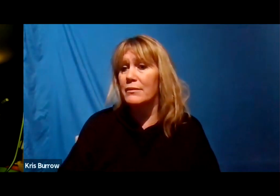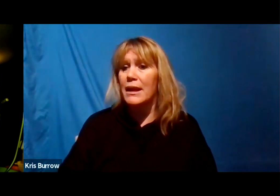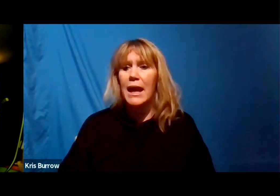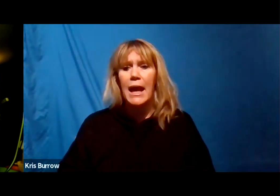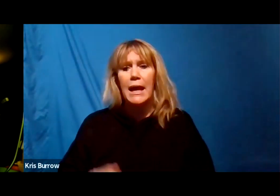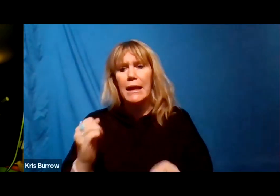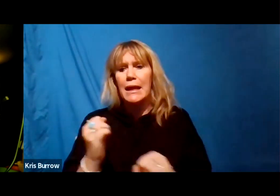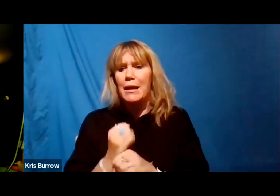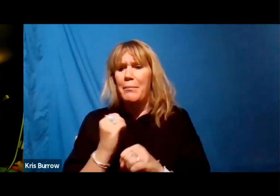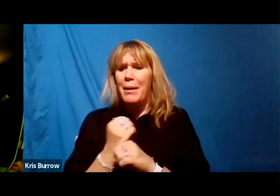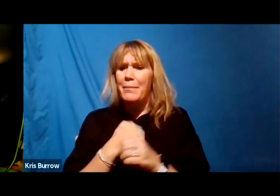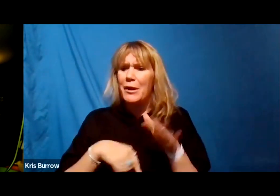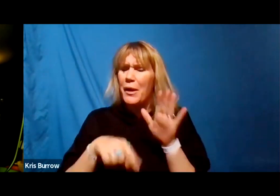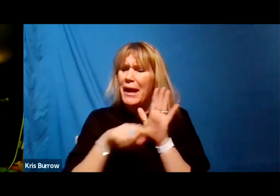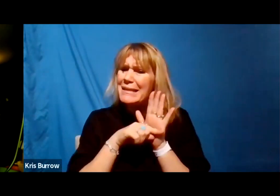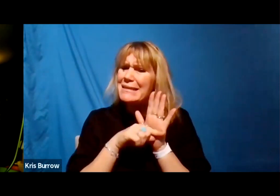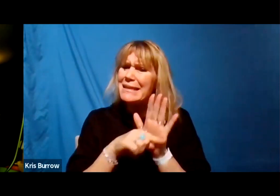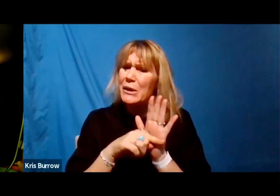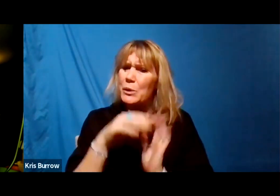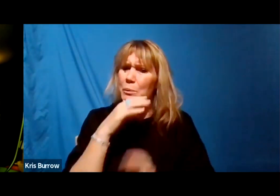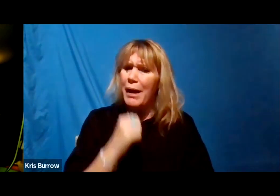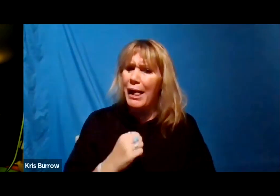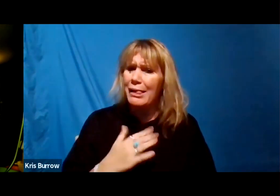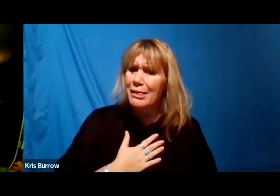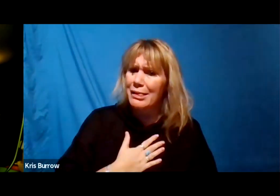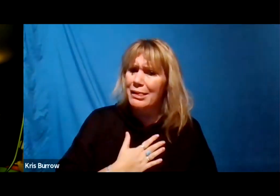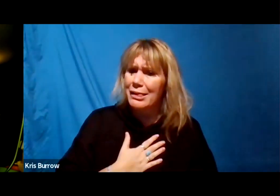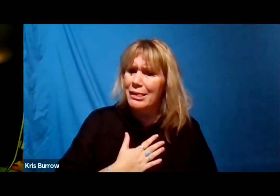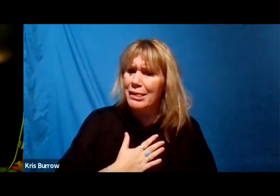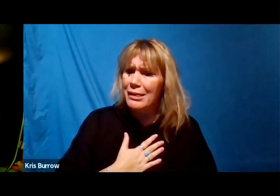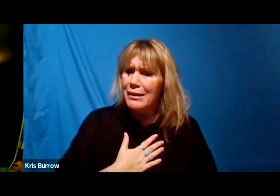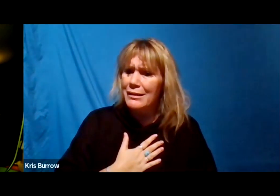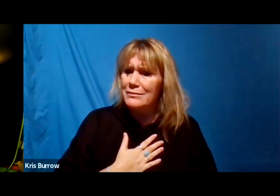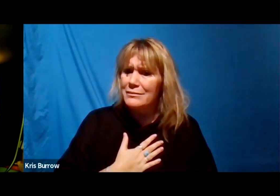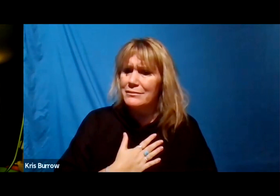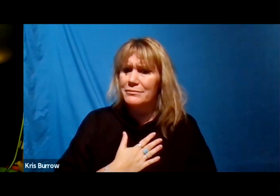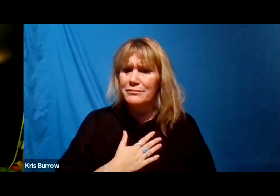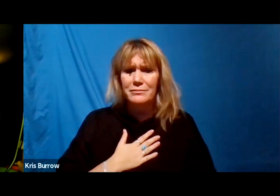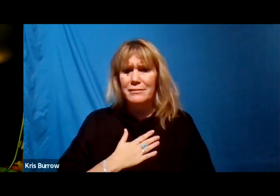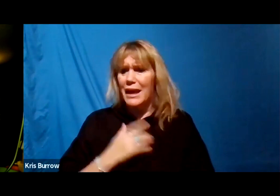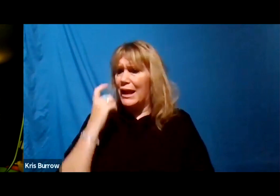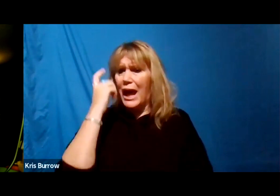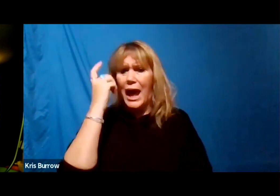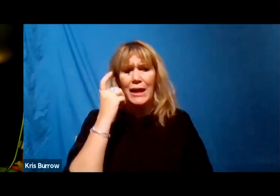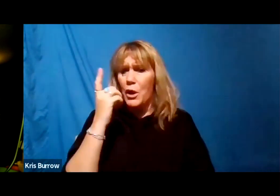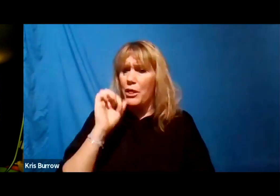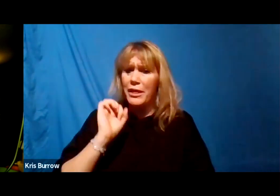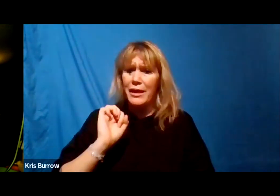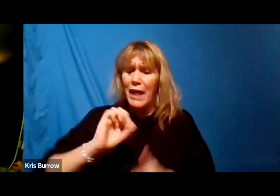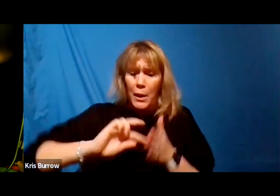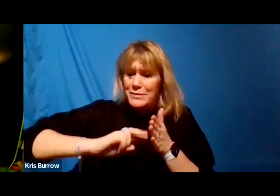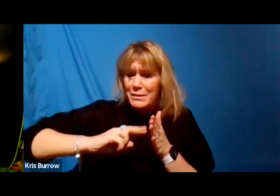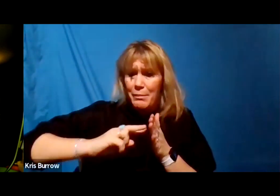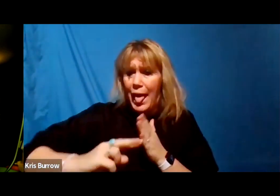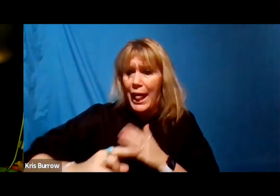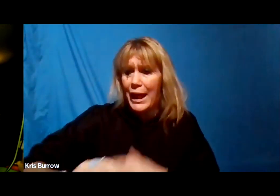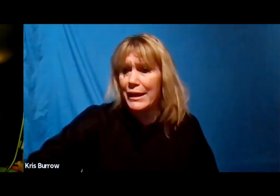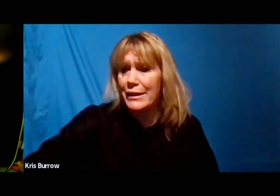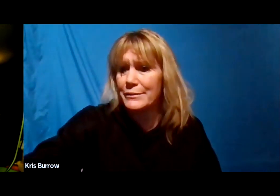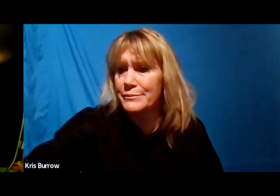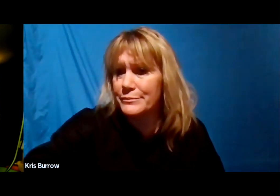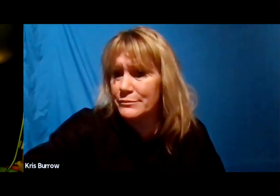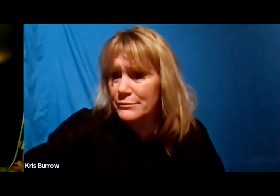Tie me to the tracks and the train can run me down.